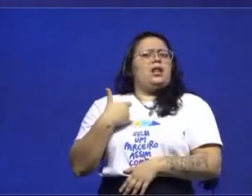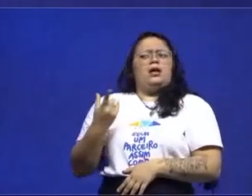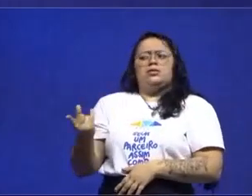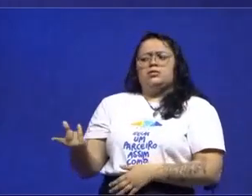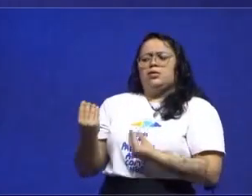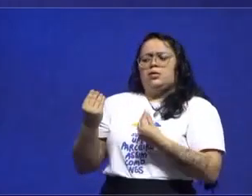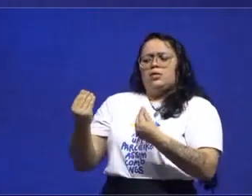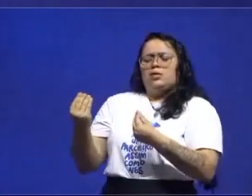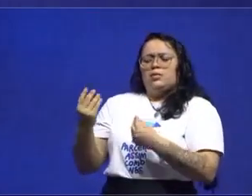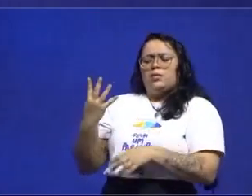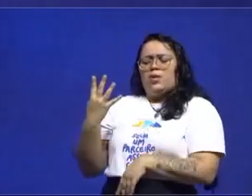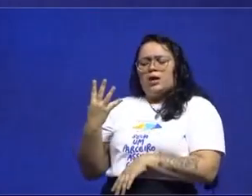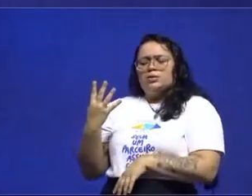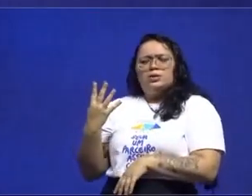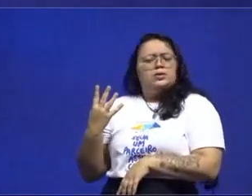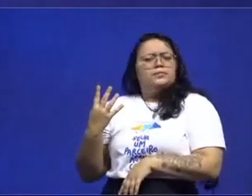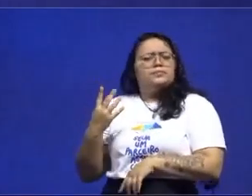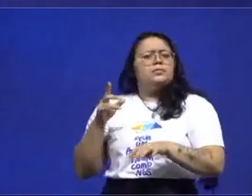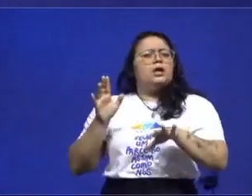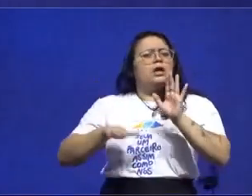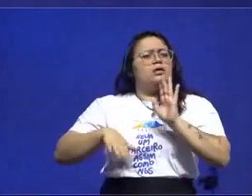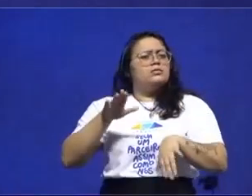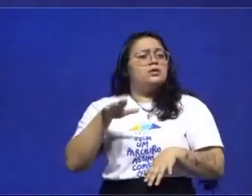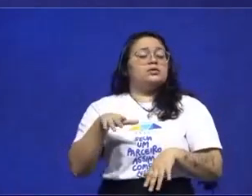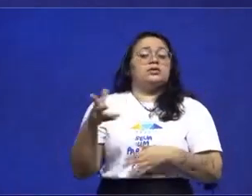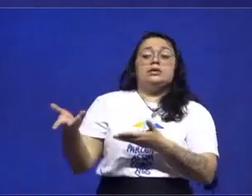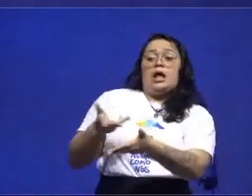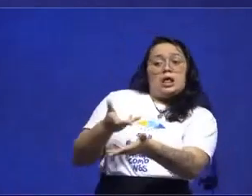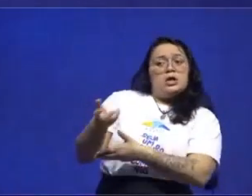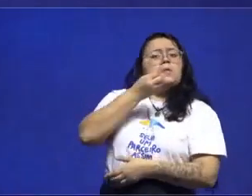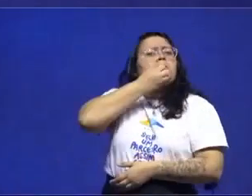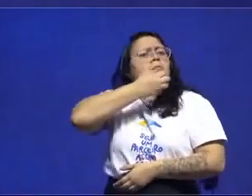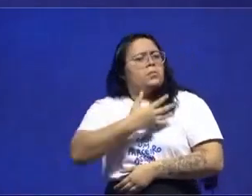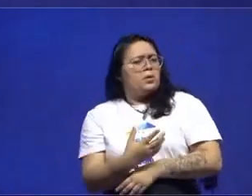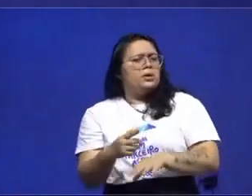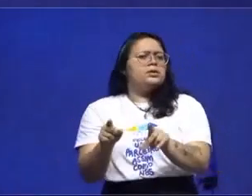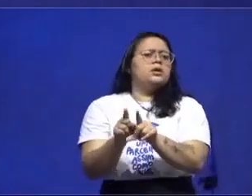a child who already has good communication, even good interaction within their focus of interest,